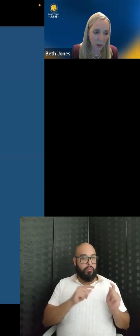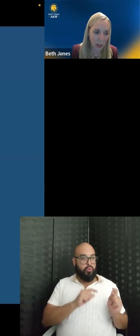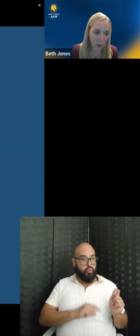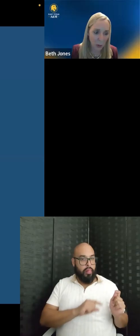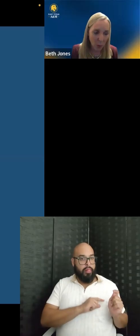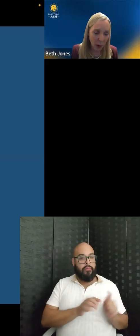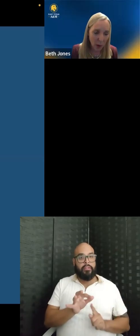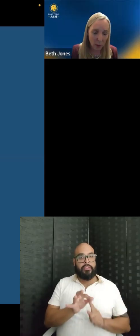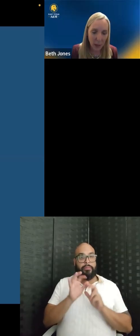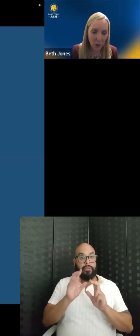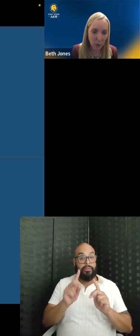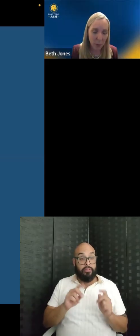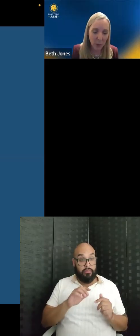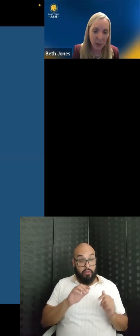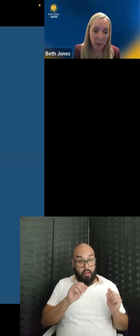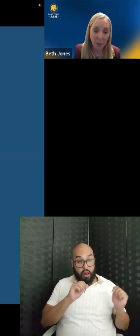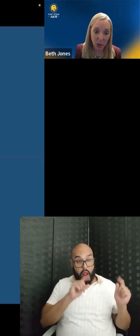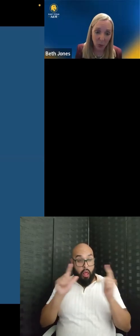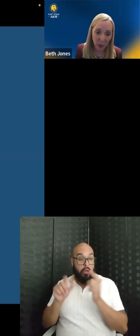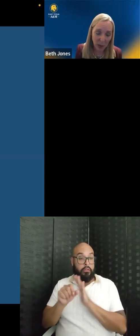Not all states require a medical report. Some do.